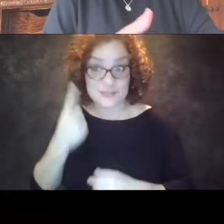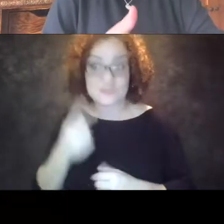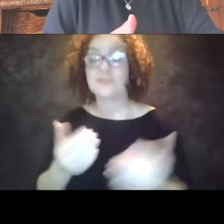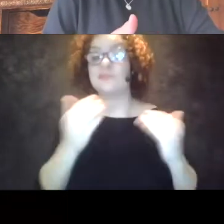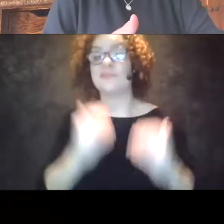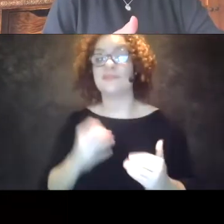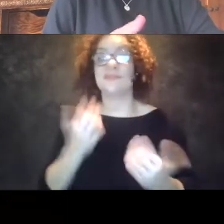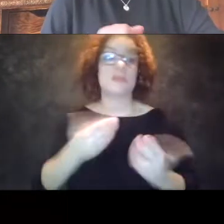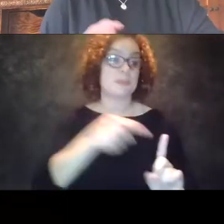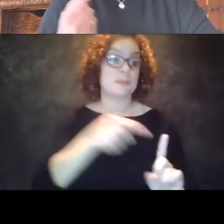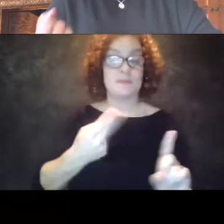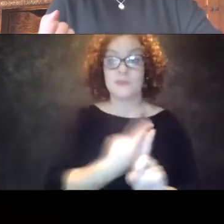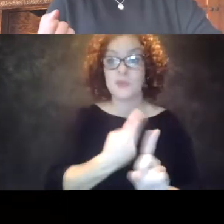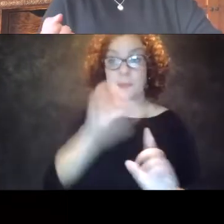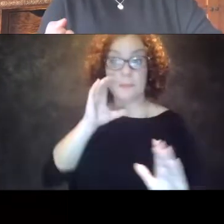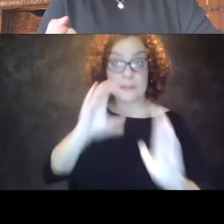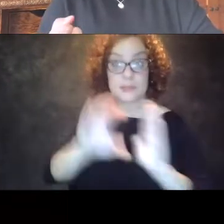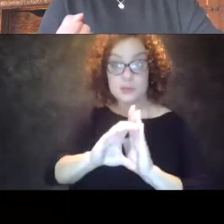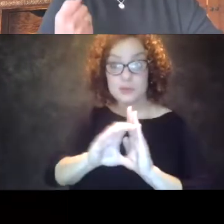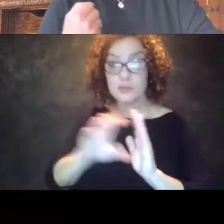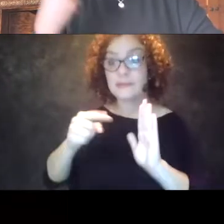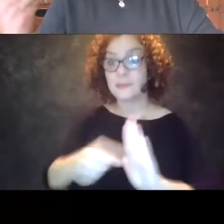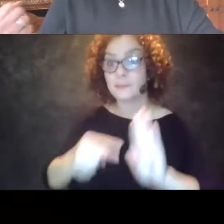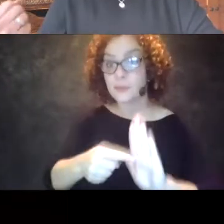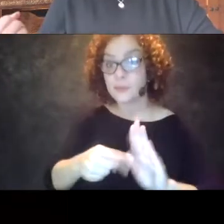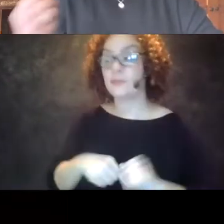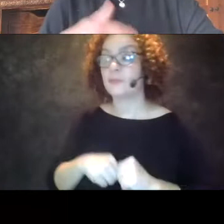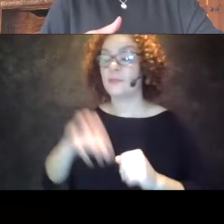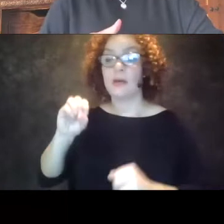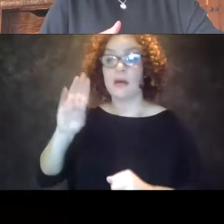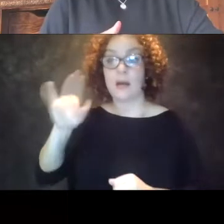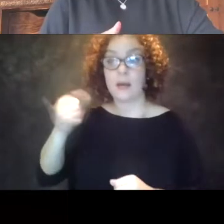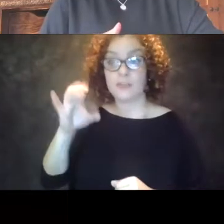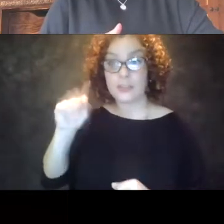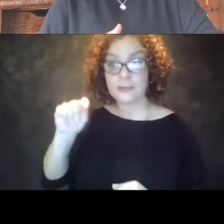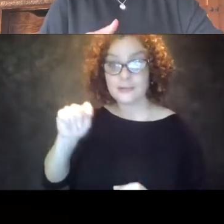or photographs or objects. And if that's different from what the peers are using, if the peers